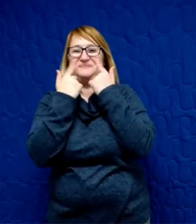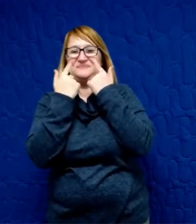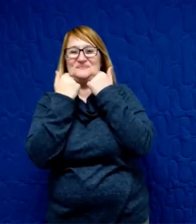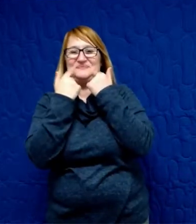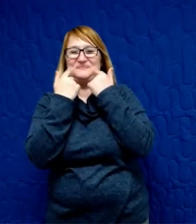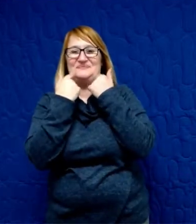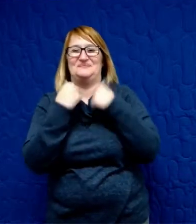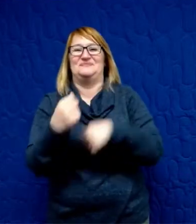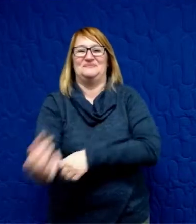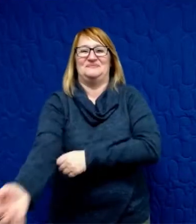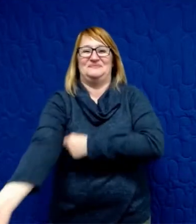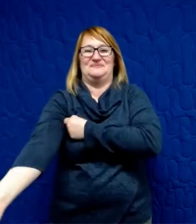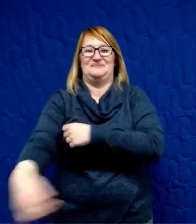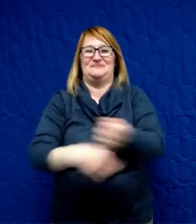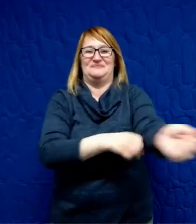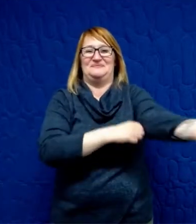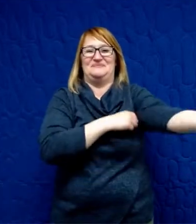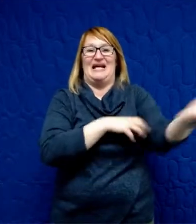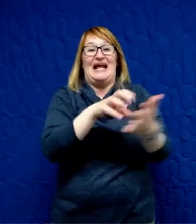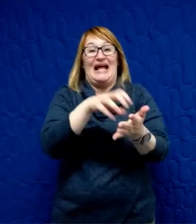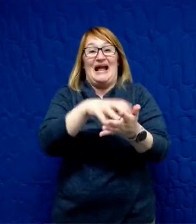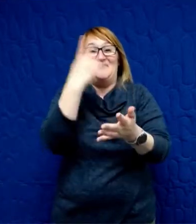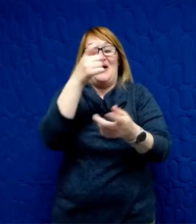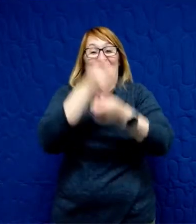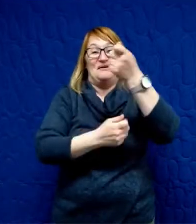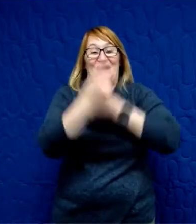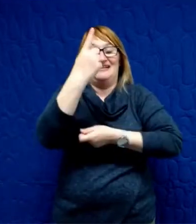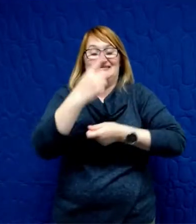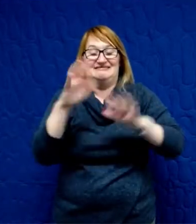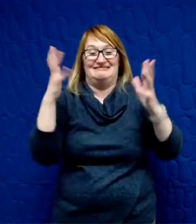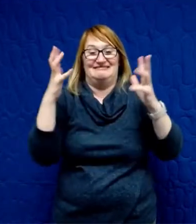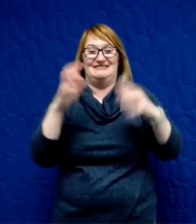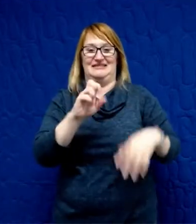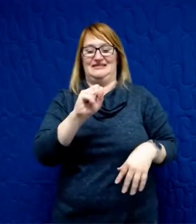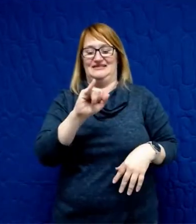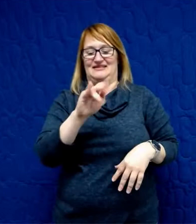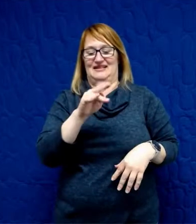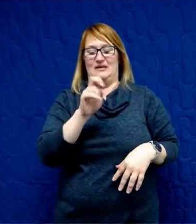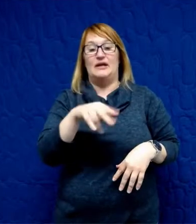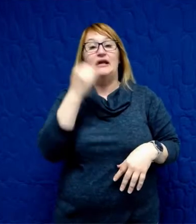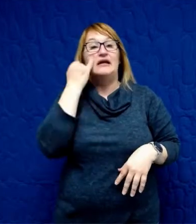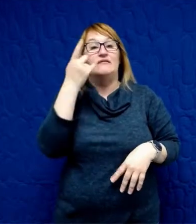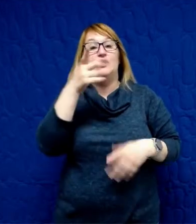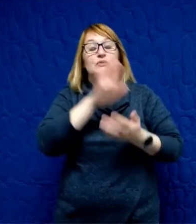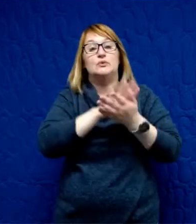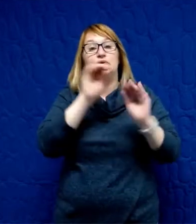Cupcakes all around But you'll know so if you school teacher usually it's right before